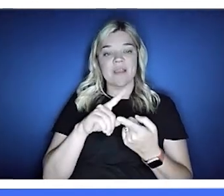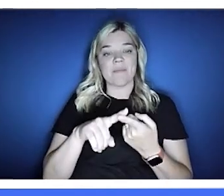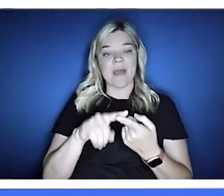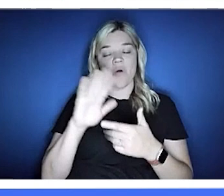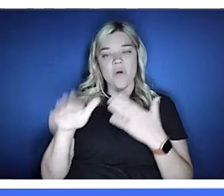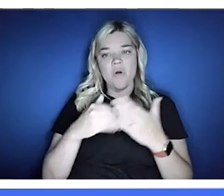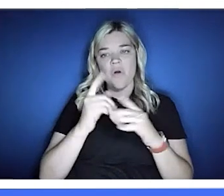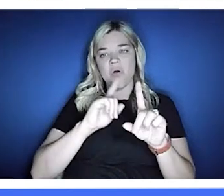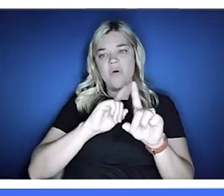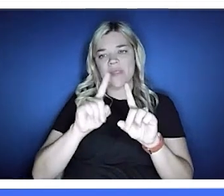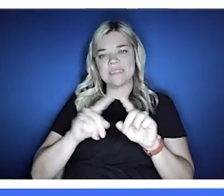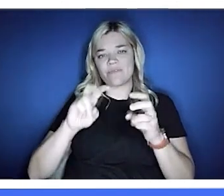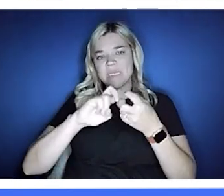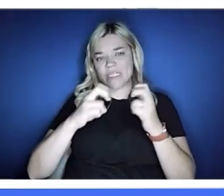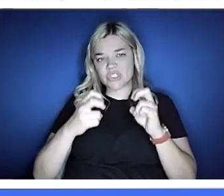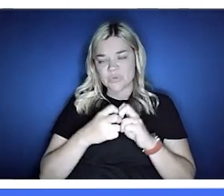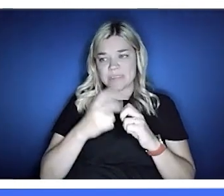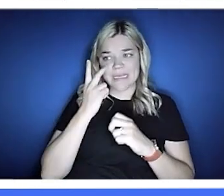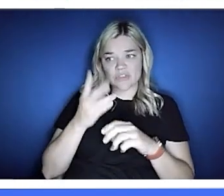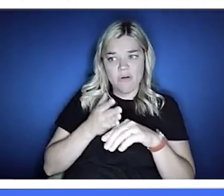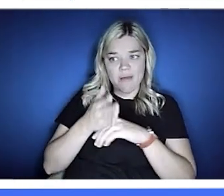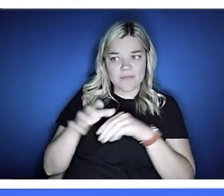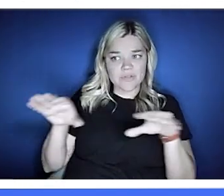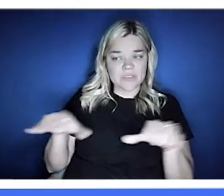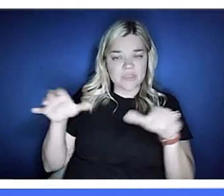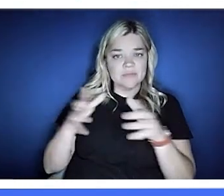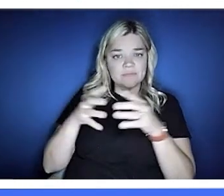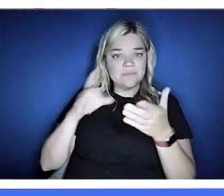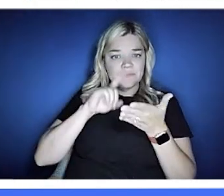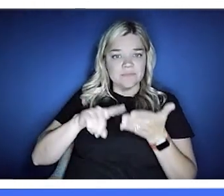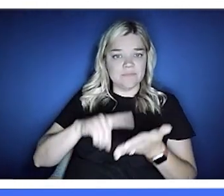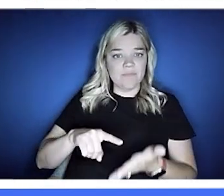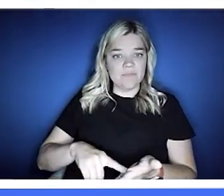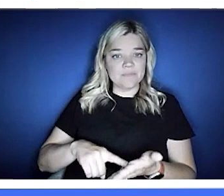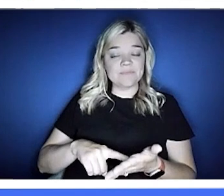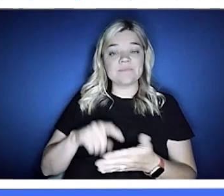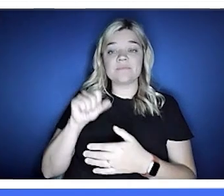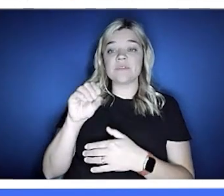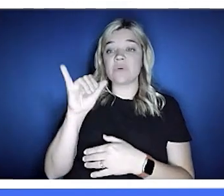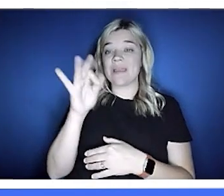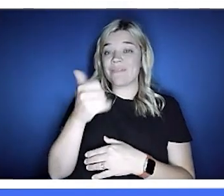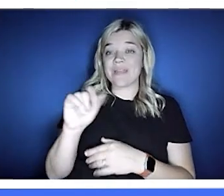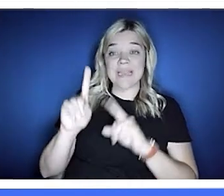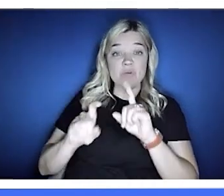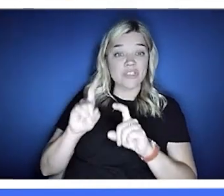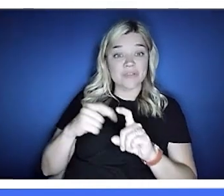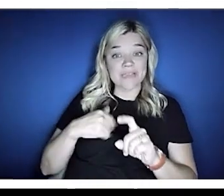issues that they saw after conducting a lot of research. So, if there's any questions, I'm happy to answer them.